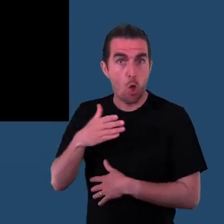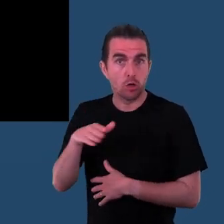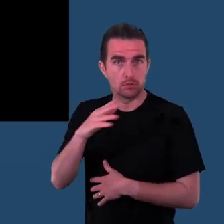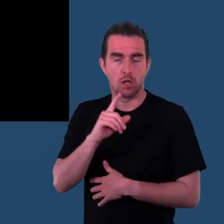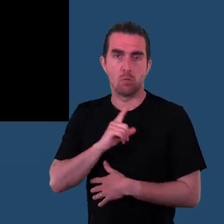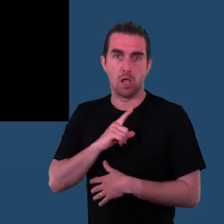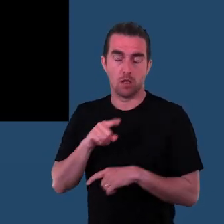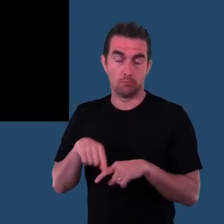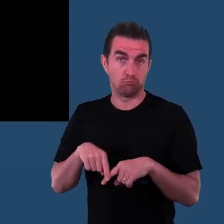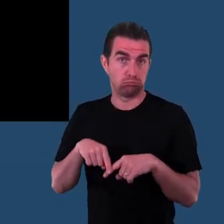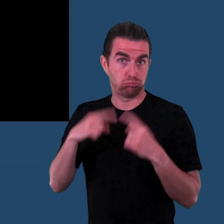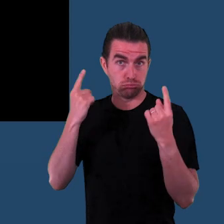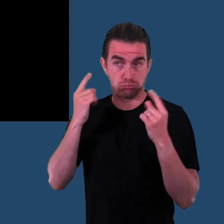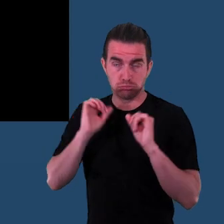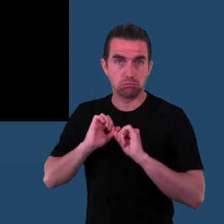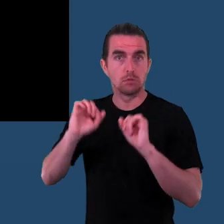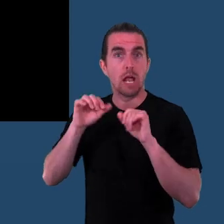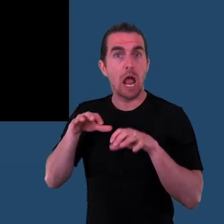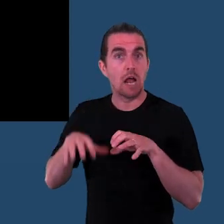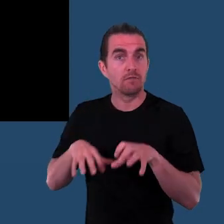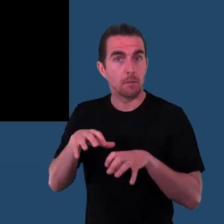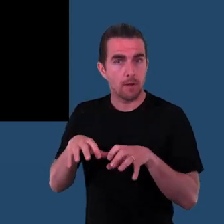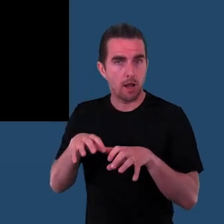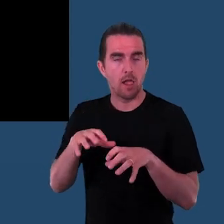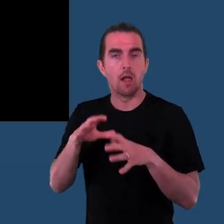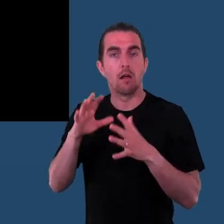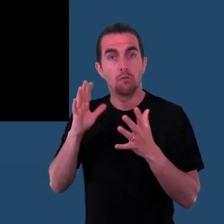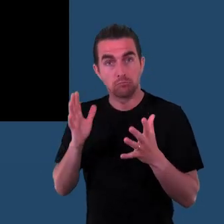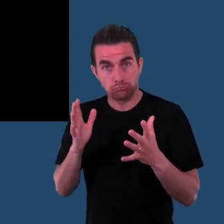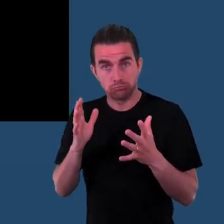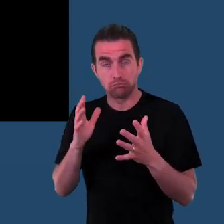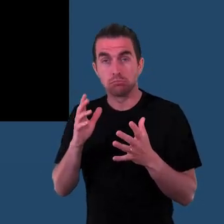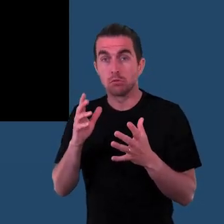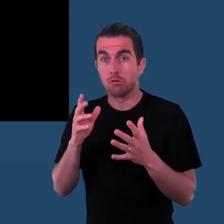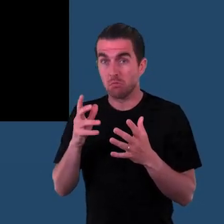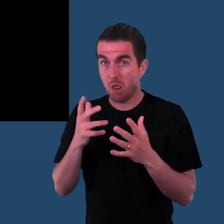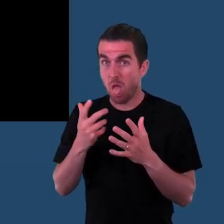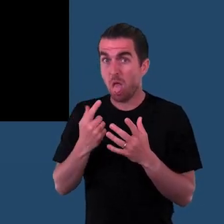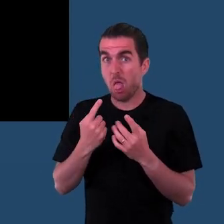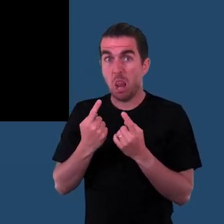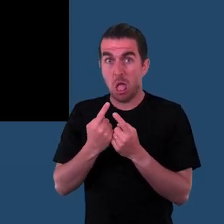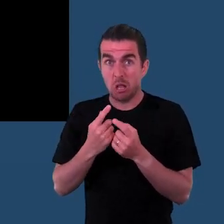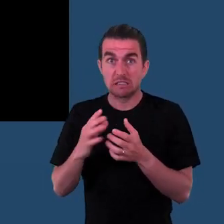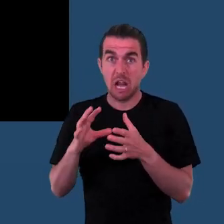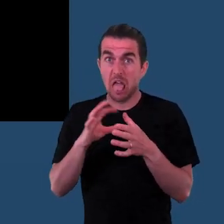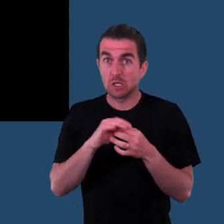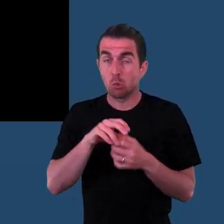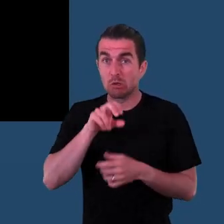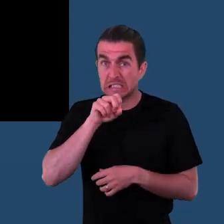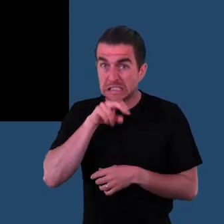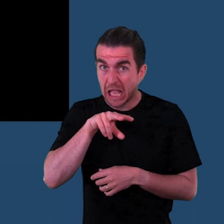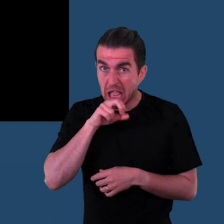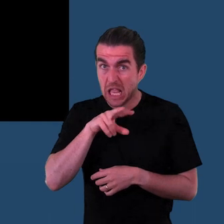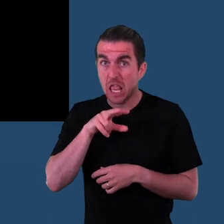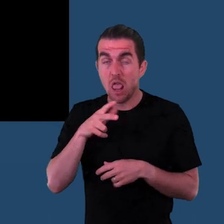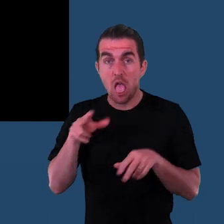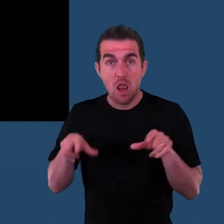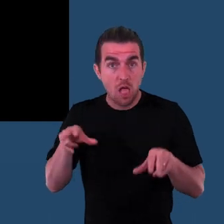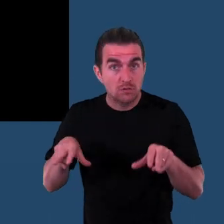'cause they're a very, very unique group of animals. But they sit somewhere closely related to both snakes and lizards.